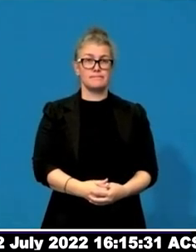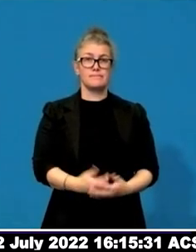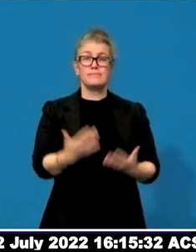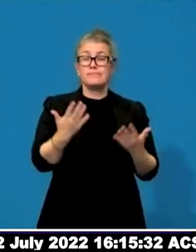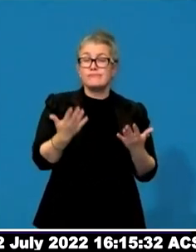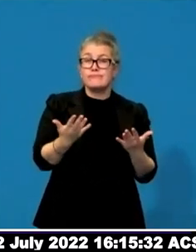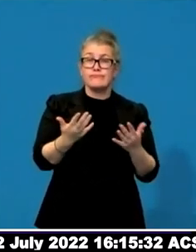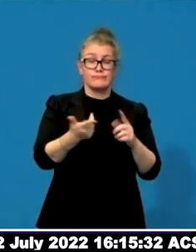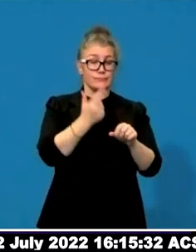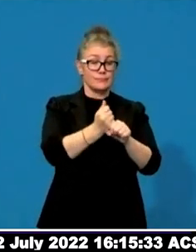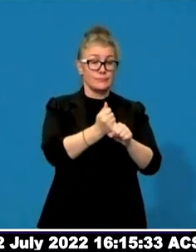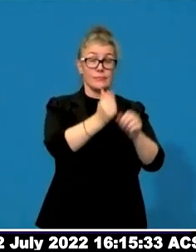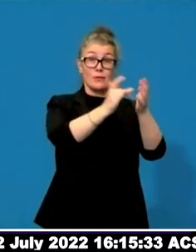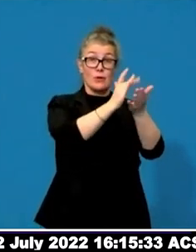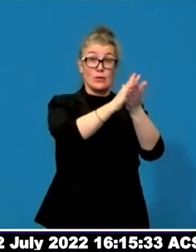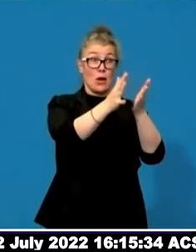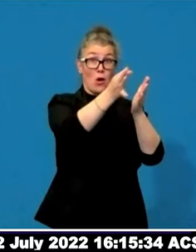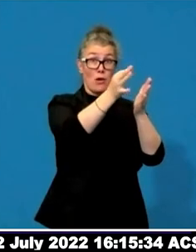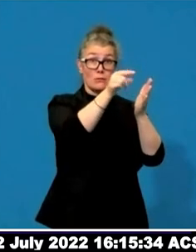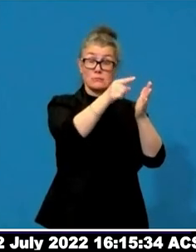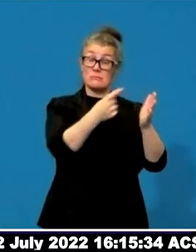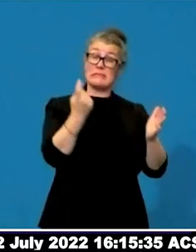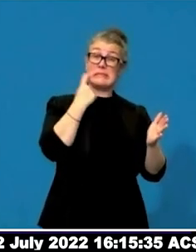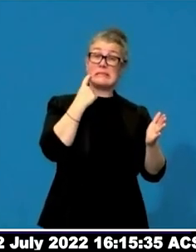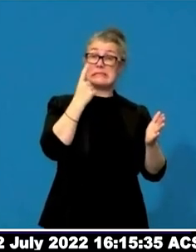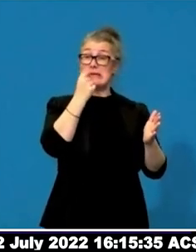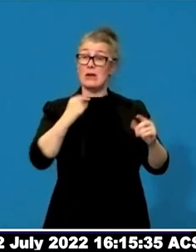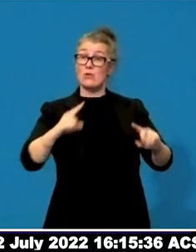Is it easy to get around town in a wheelchair?